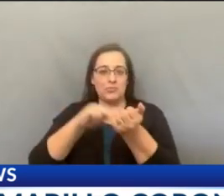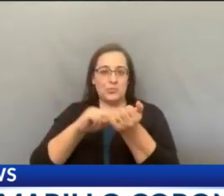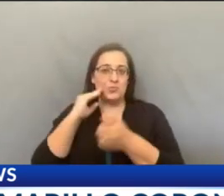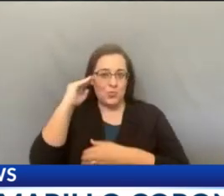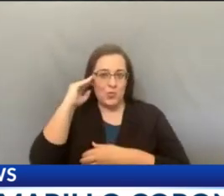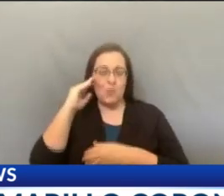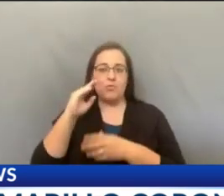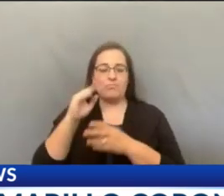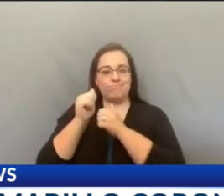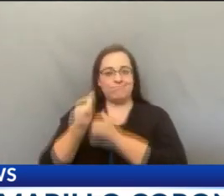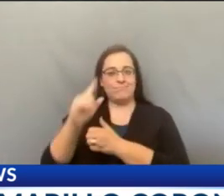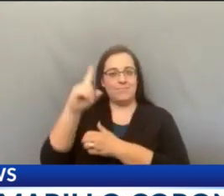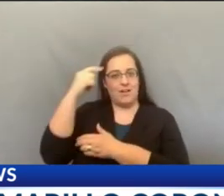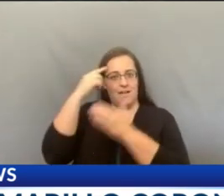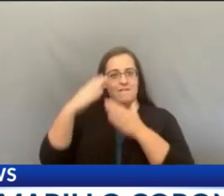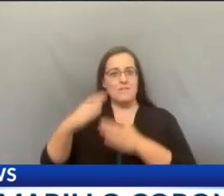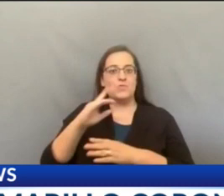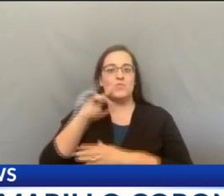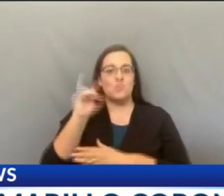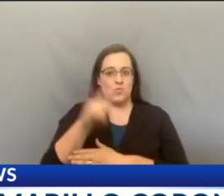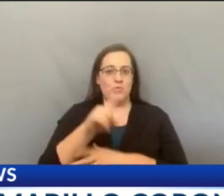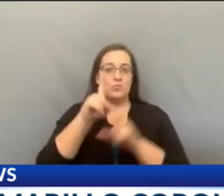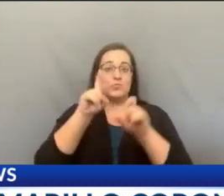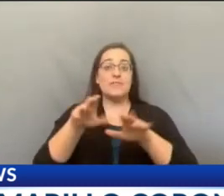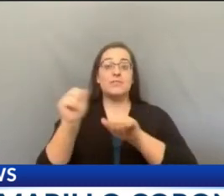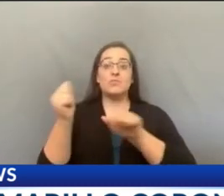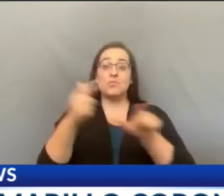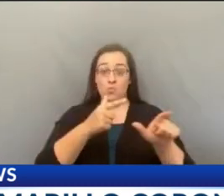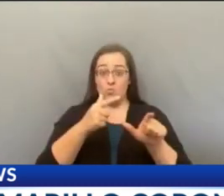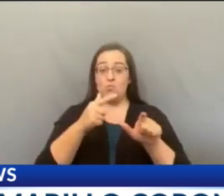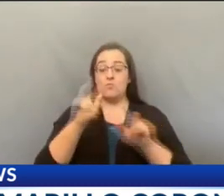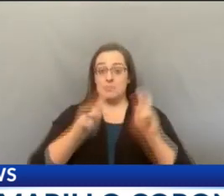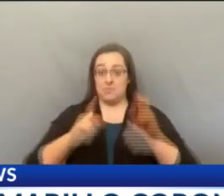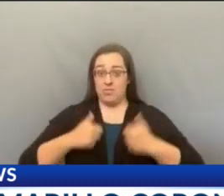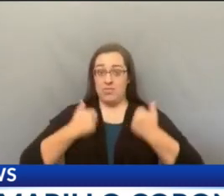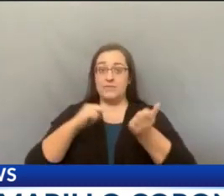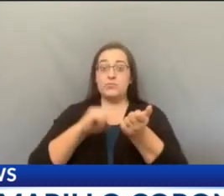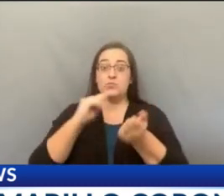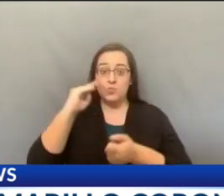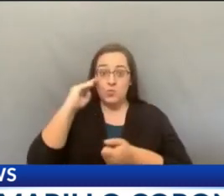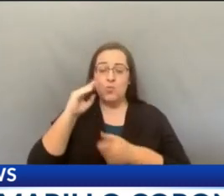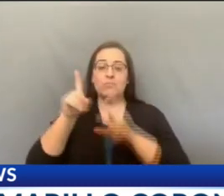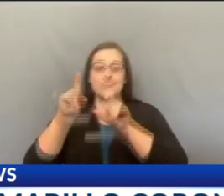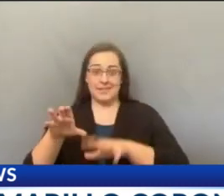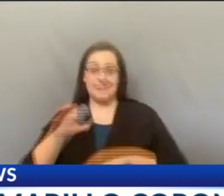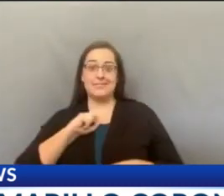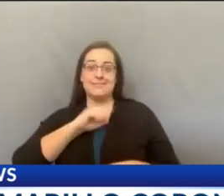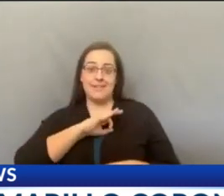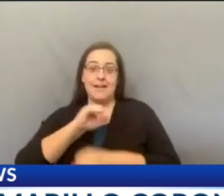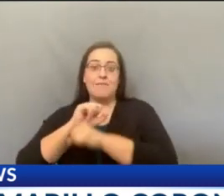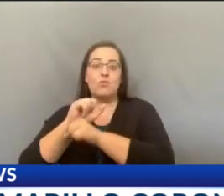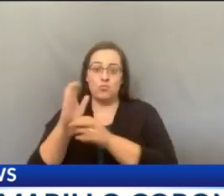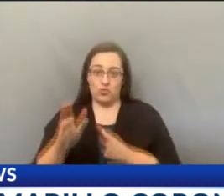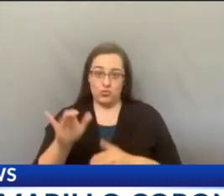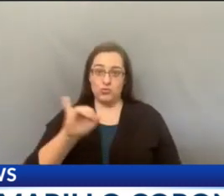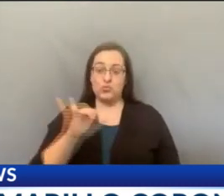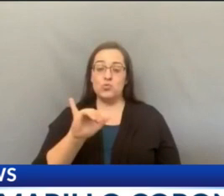UNTIL THEY ARE RECOVERED. AMARILLO PUBLIC HEALTH AND FIRE DEPARTMENT CONTINUE TO WORK TOGETHER ALONG WITH AUTHORITIES